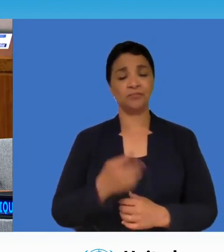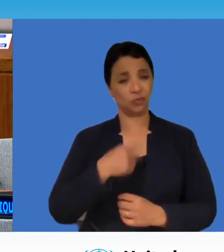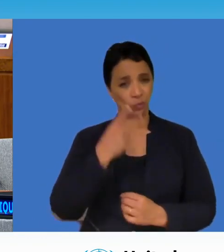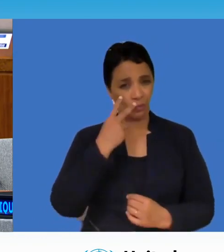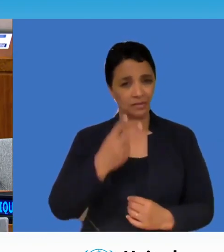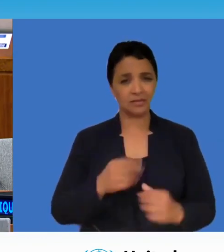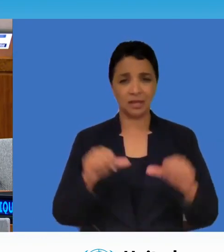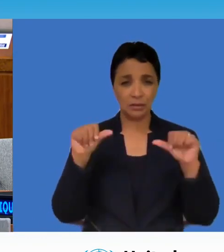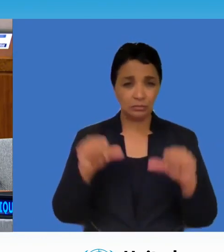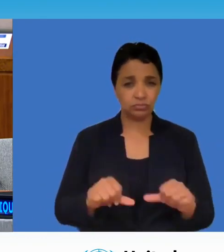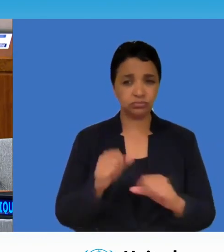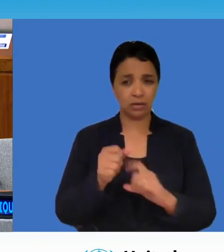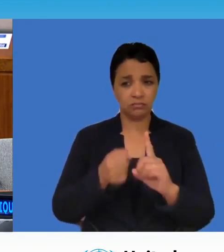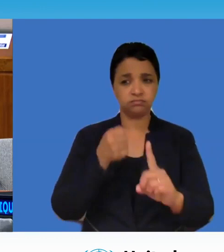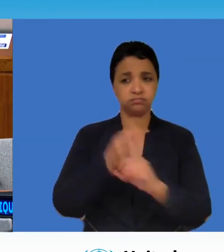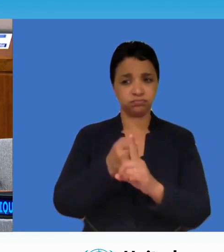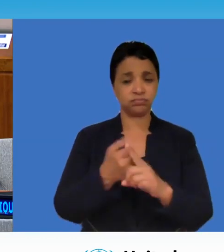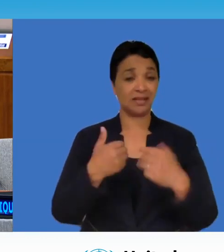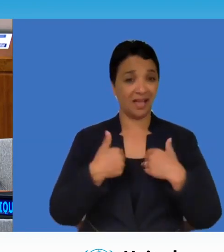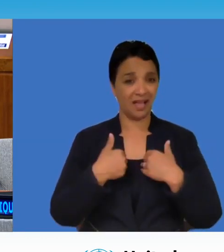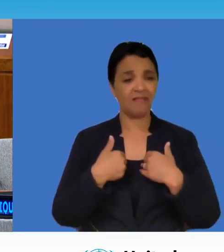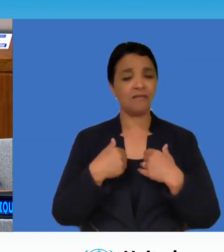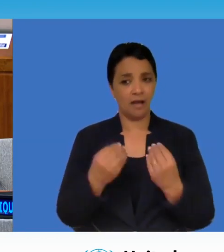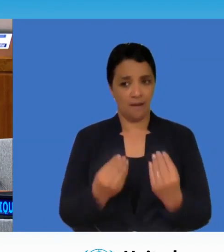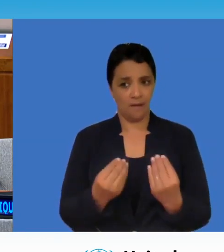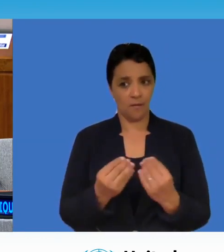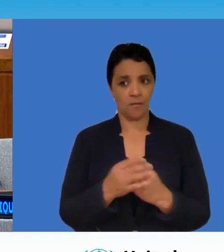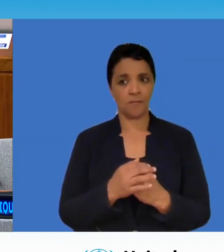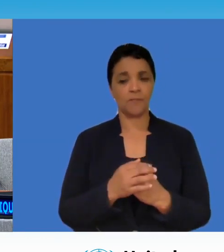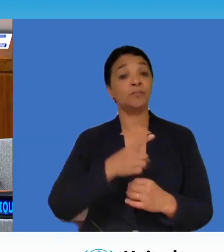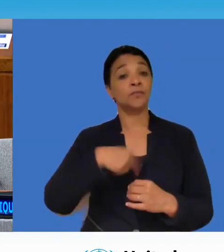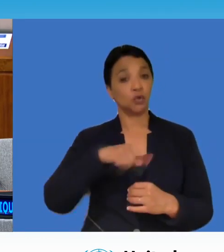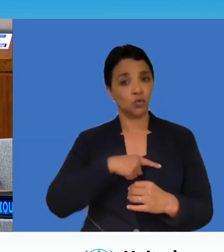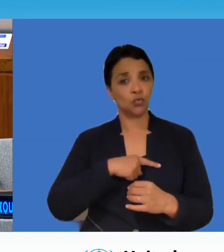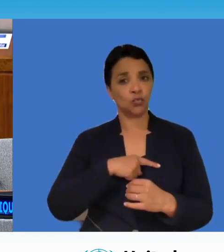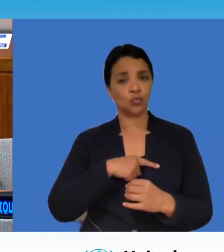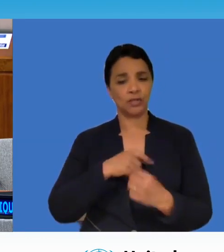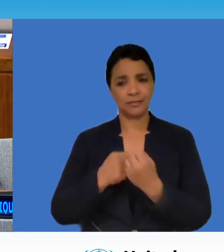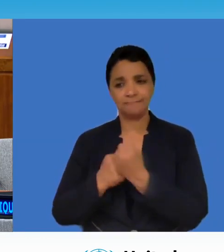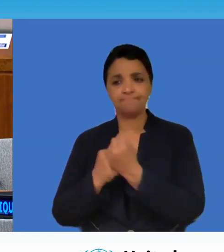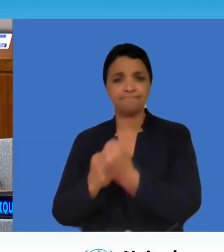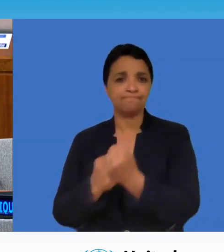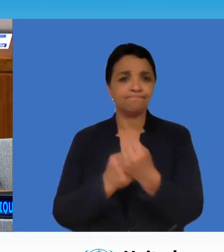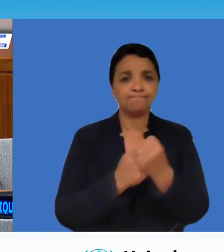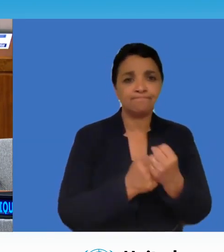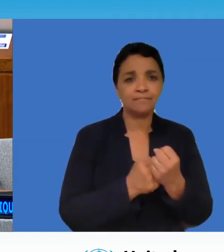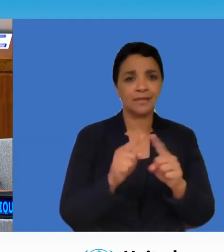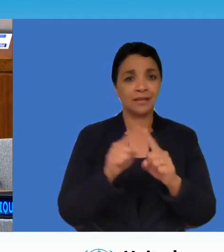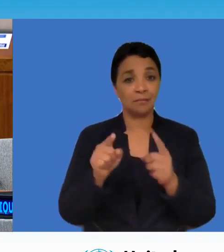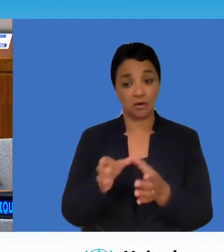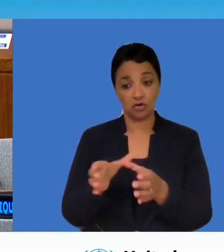so far sufficient necessary assistance has not reached to these vulnerable groups moreover nma